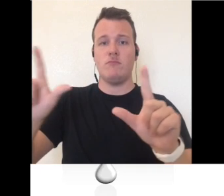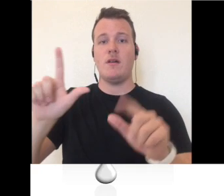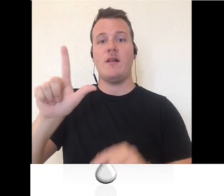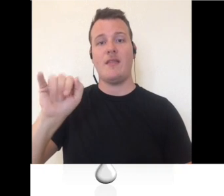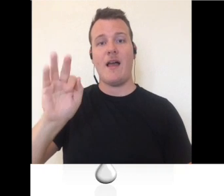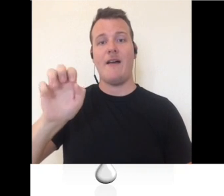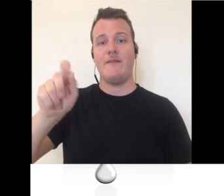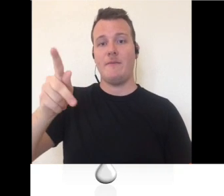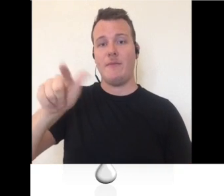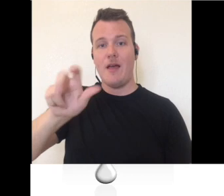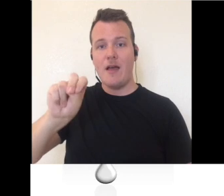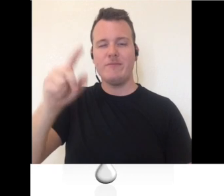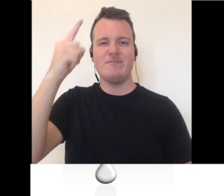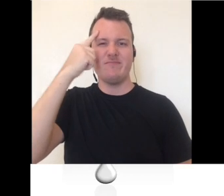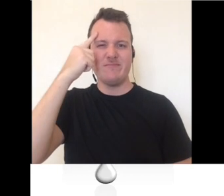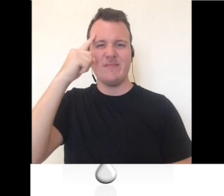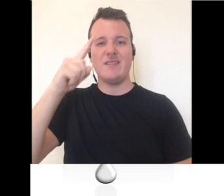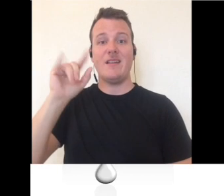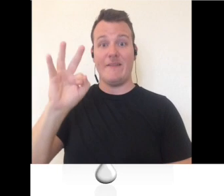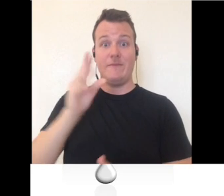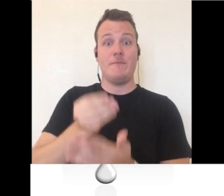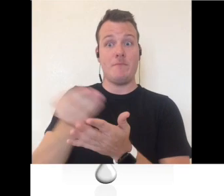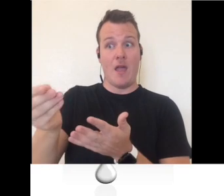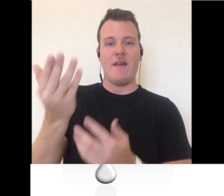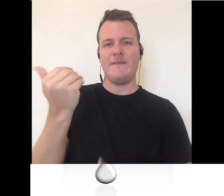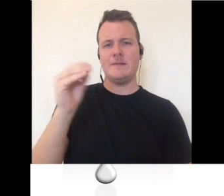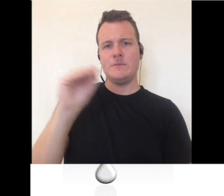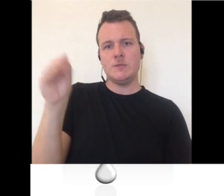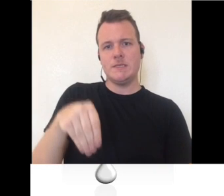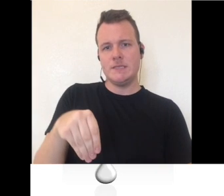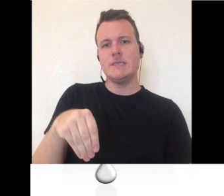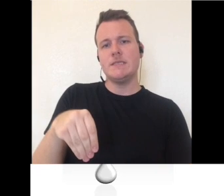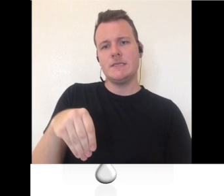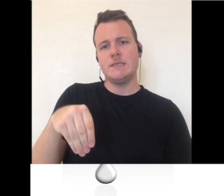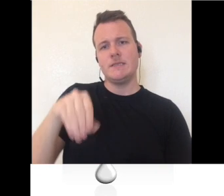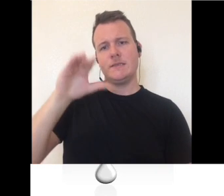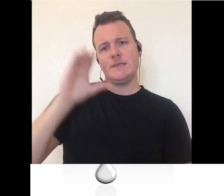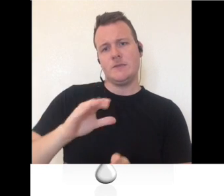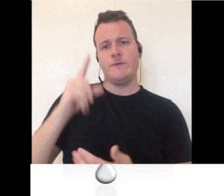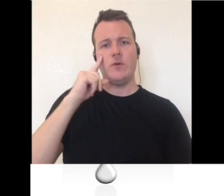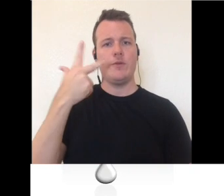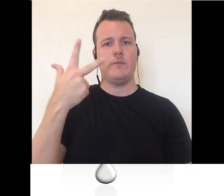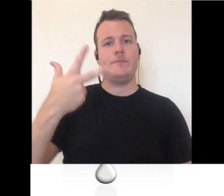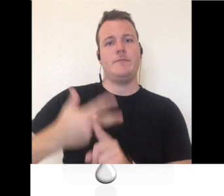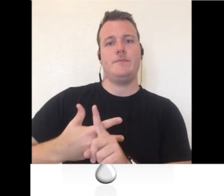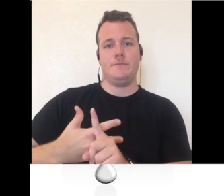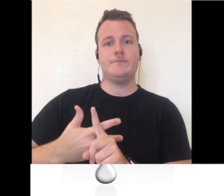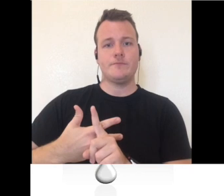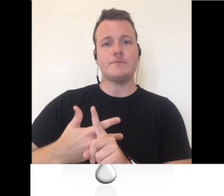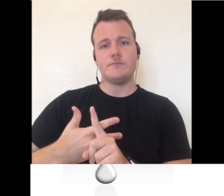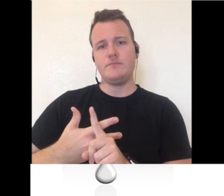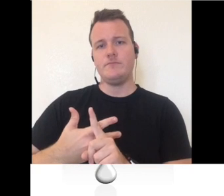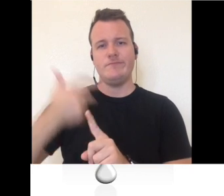that will take you to the Live Plan program, and I think it's 15% off for a